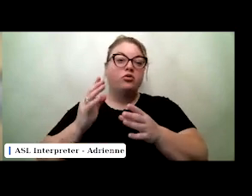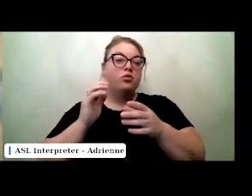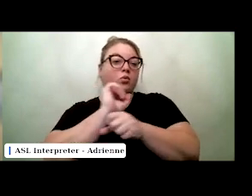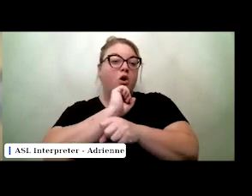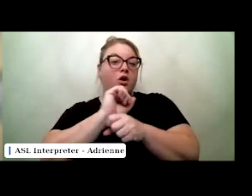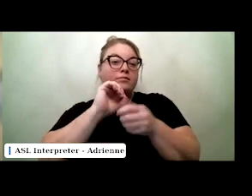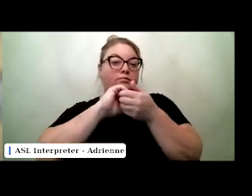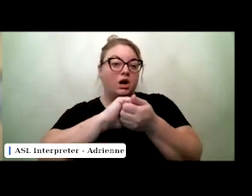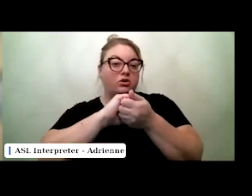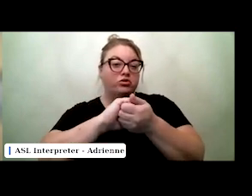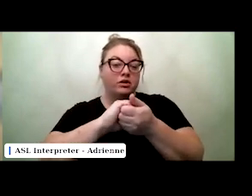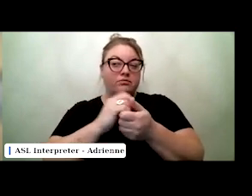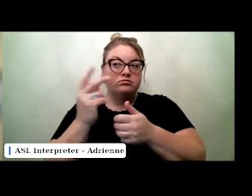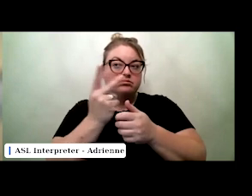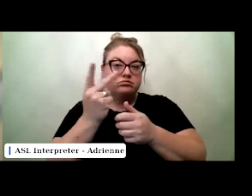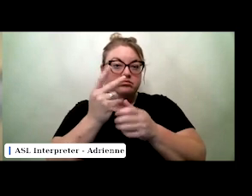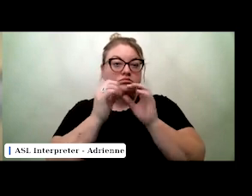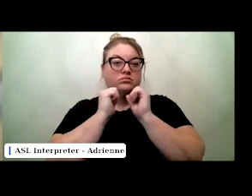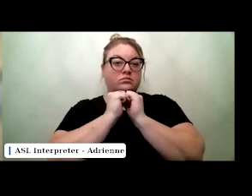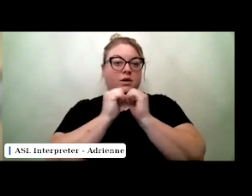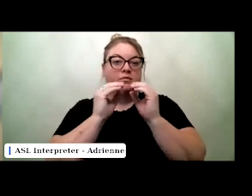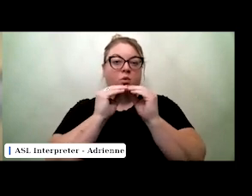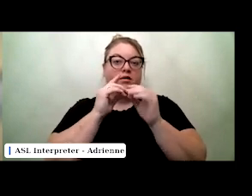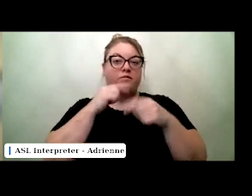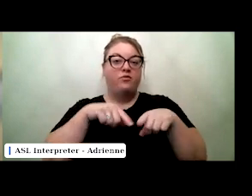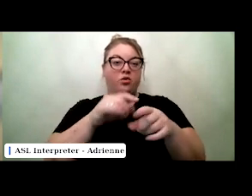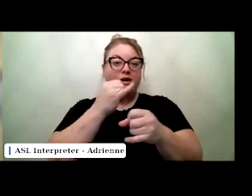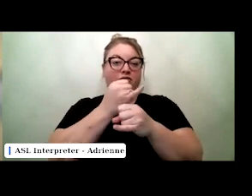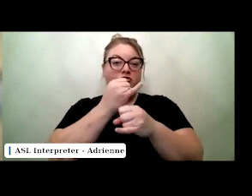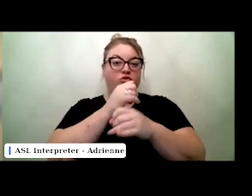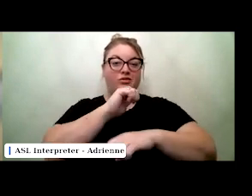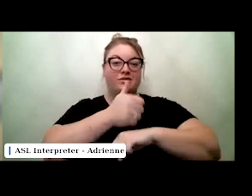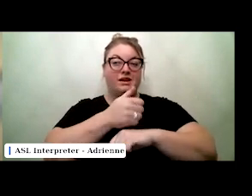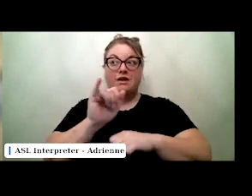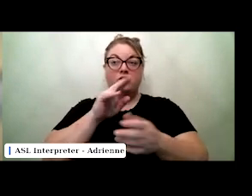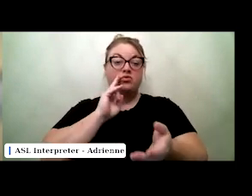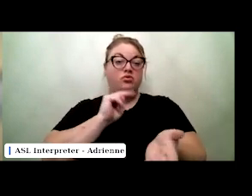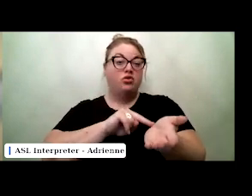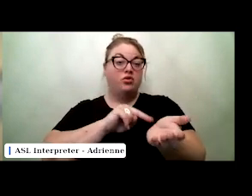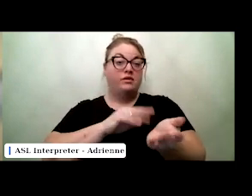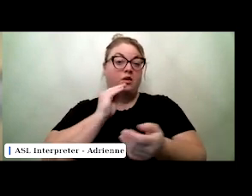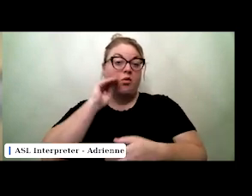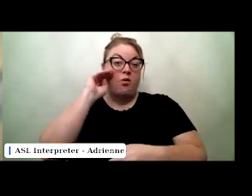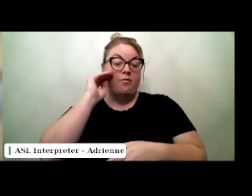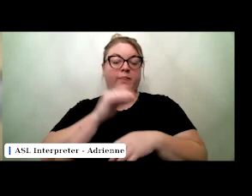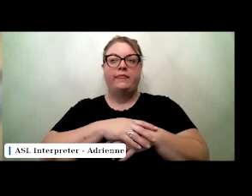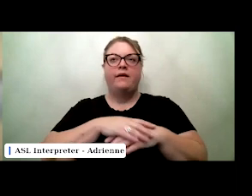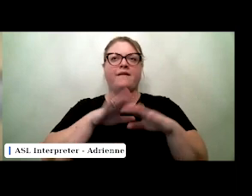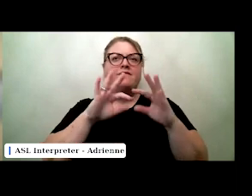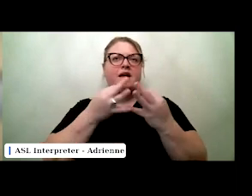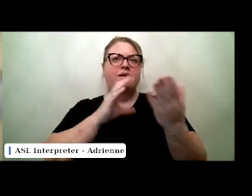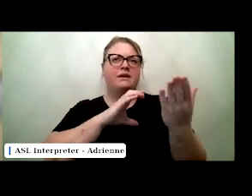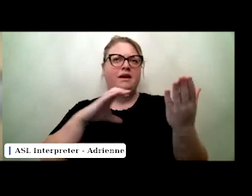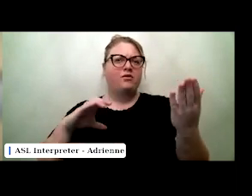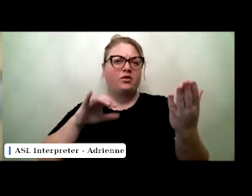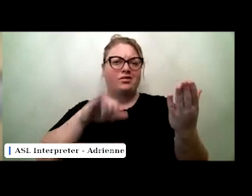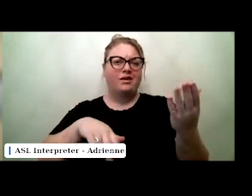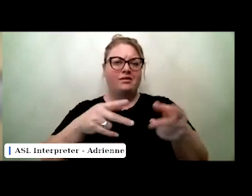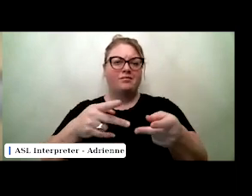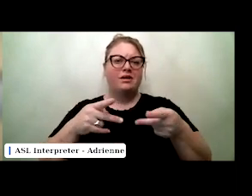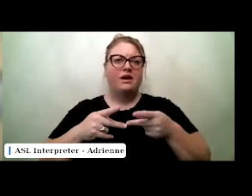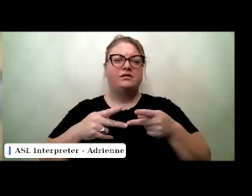Within institutional settings like nursing homes. Family councils are a place where a lot of